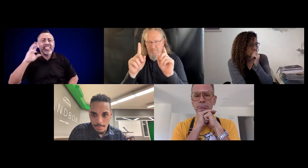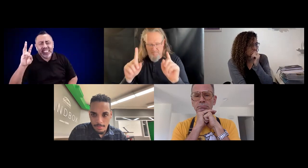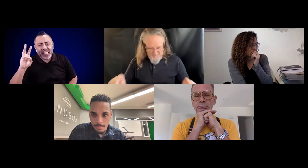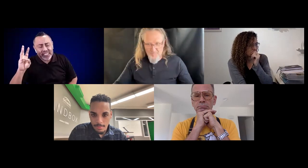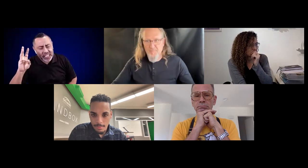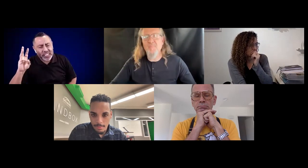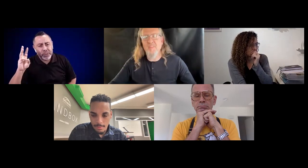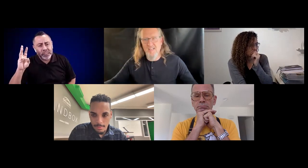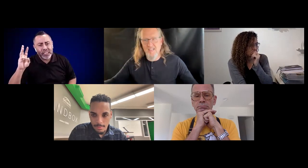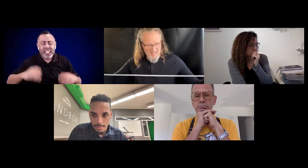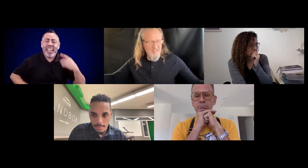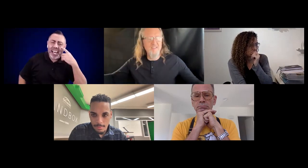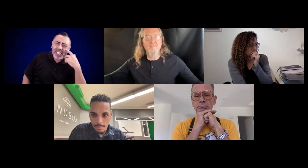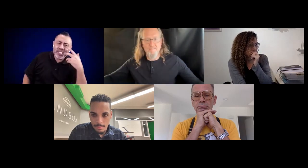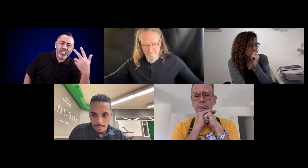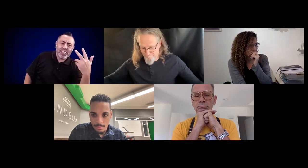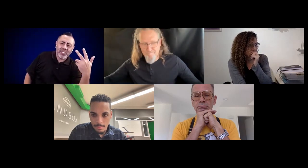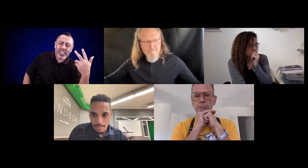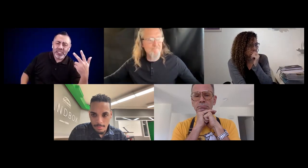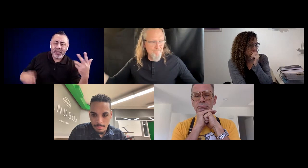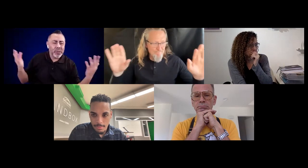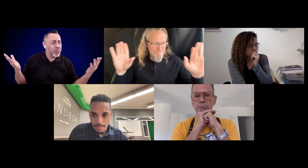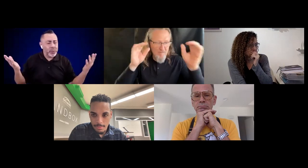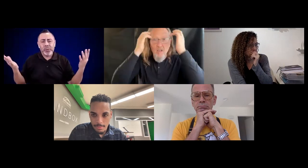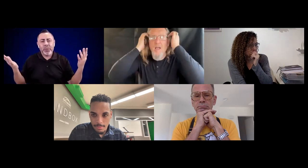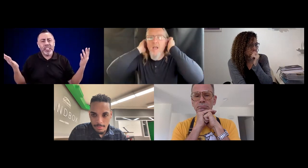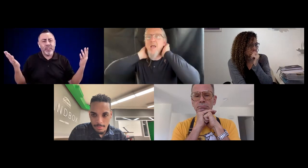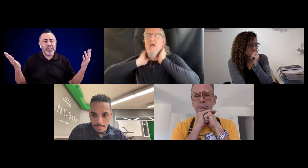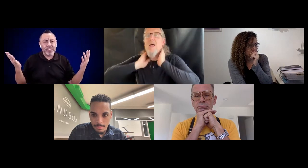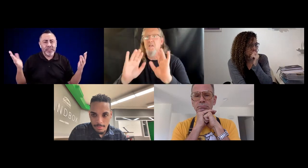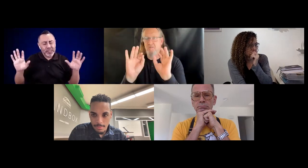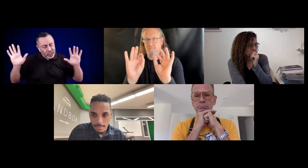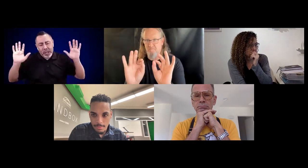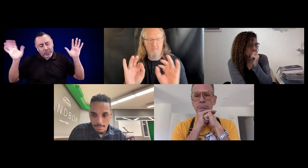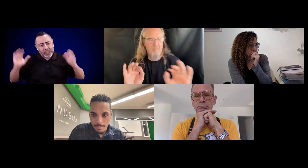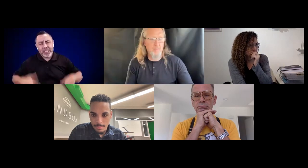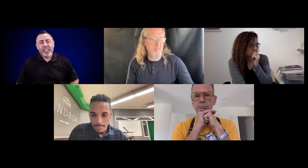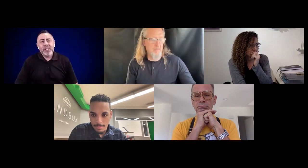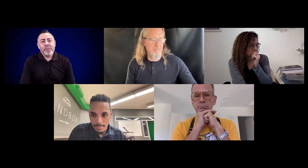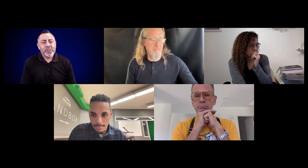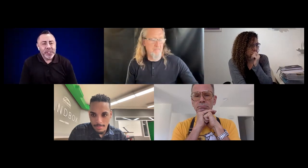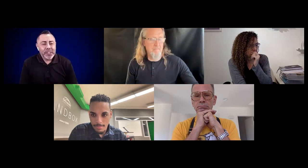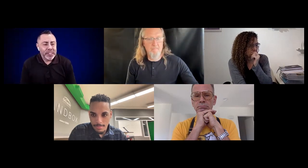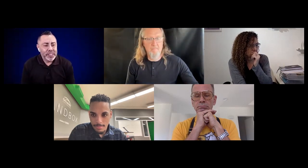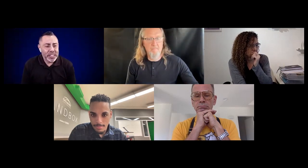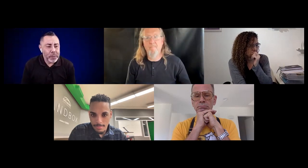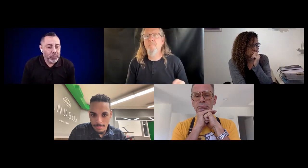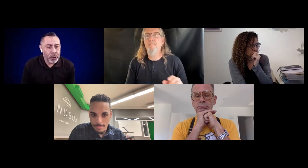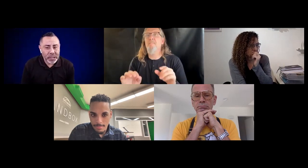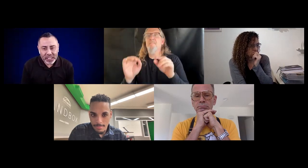Why the difference? Okay. So I was in an uproar about that.